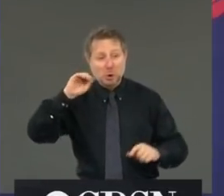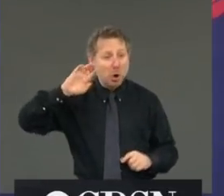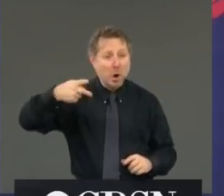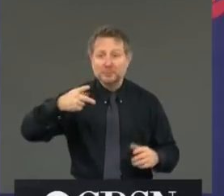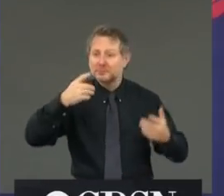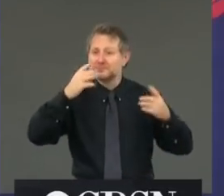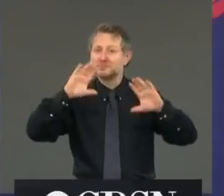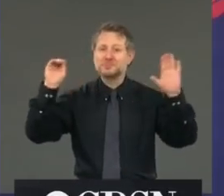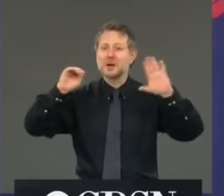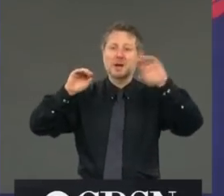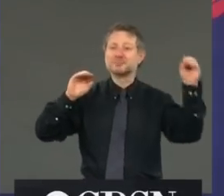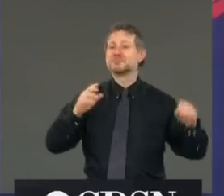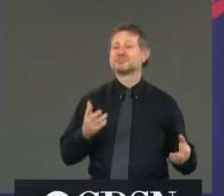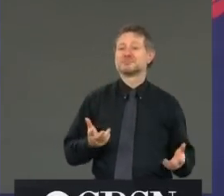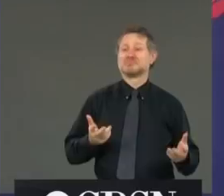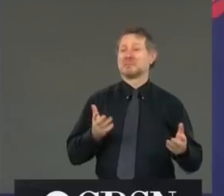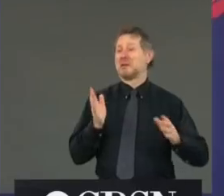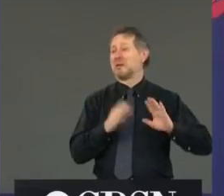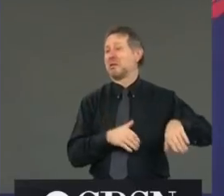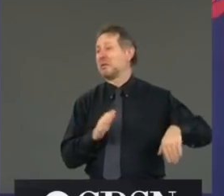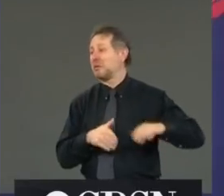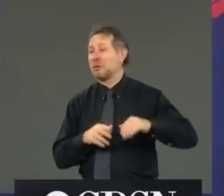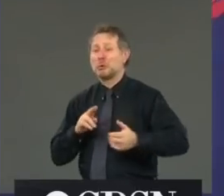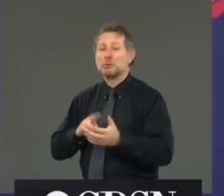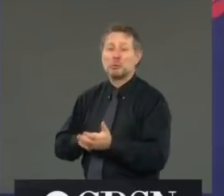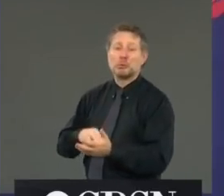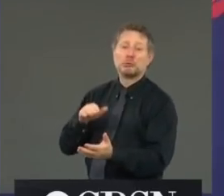ARE YOU SAYING THE FEDERAL